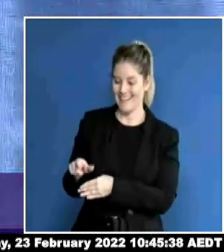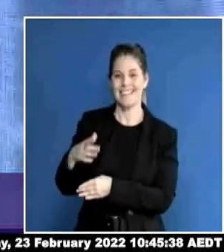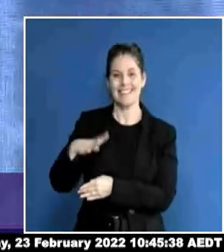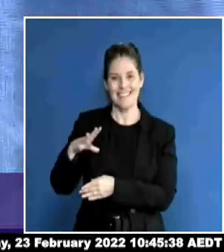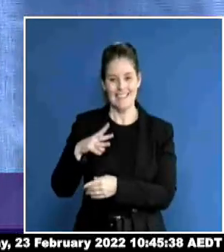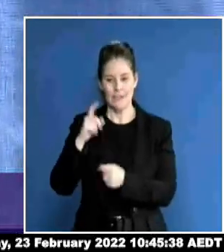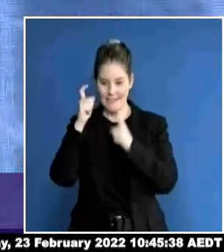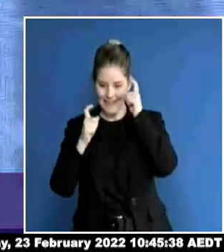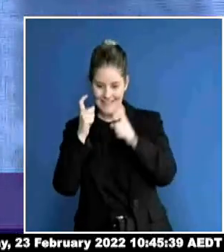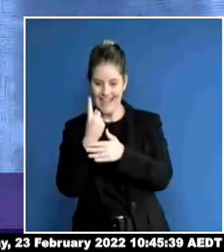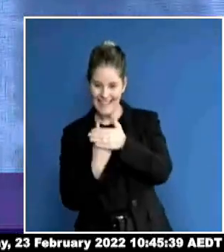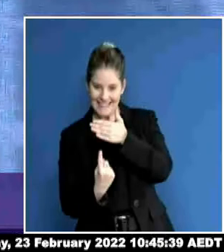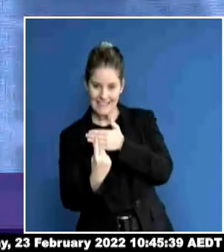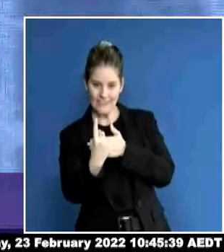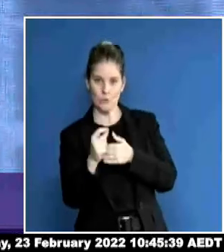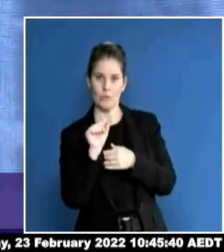each person they are responsible for supporting.